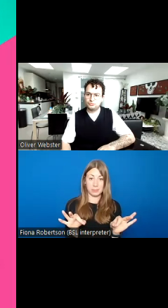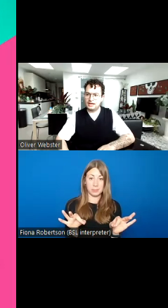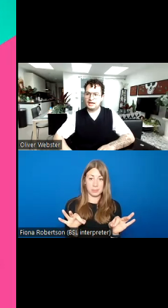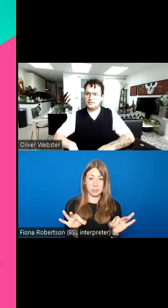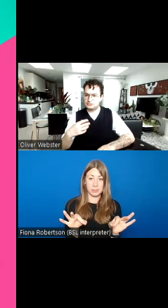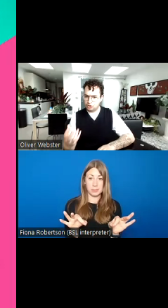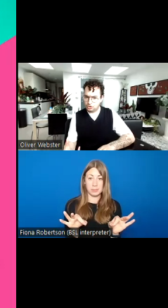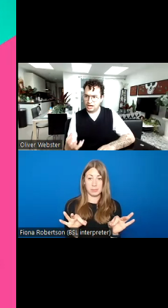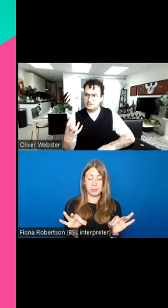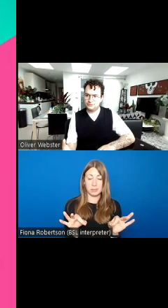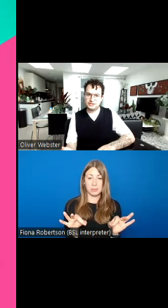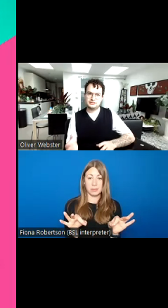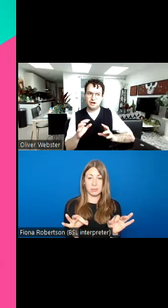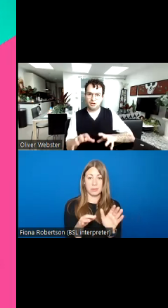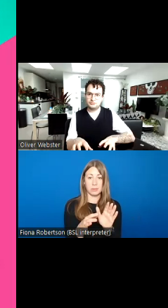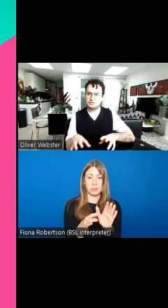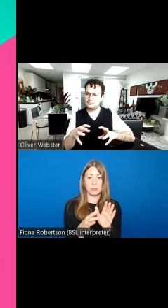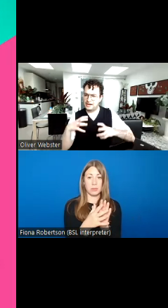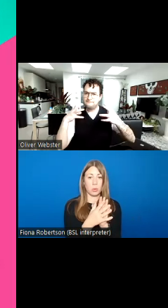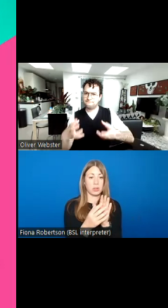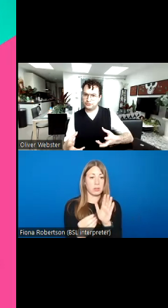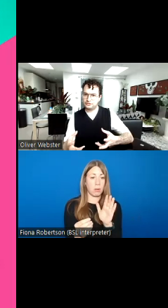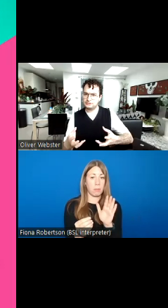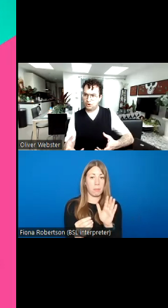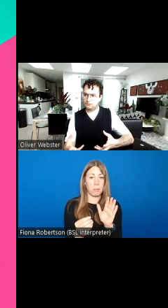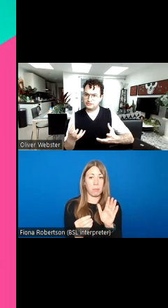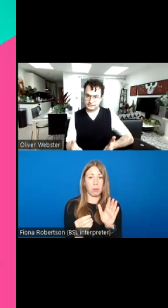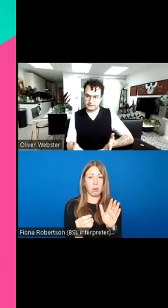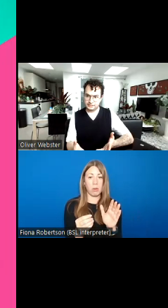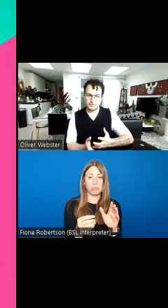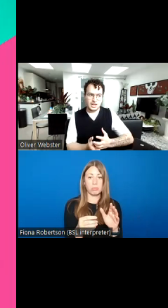where the song and the lyrics aren't the main focus of the scene,